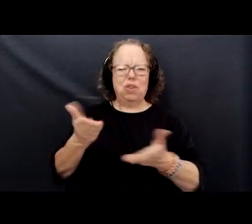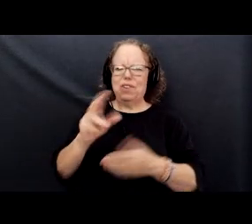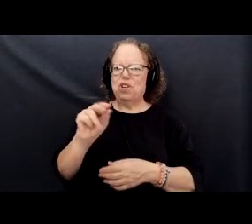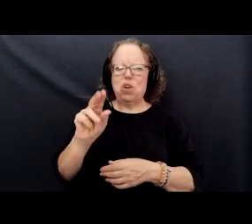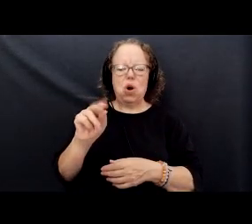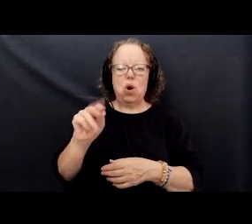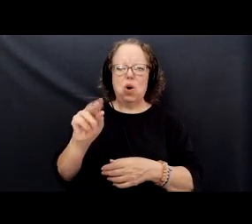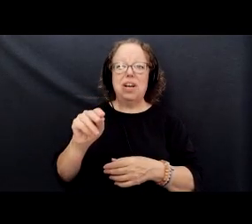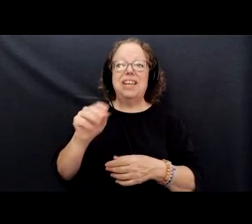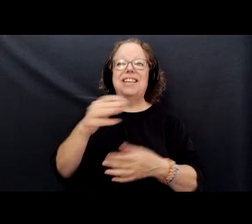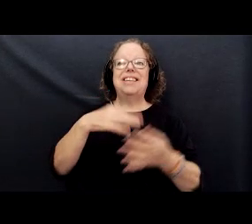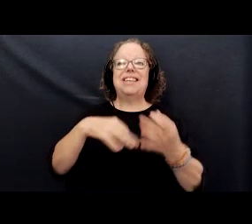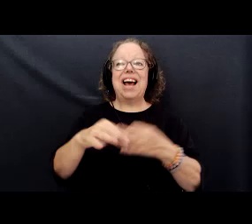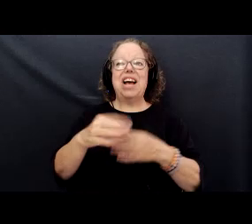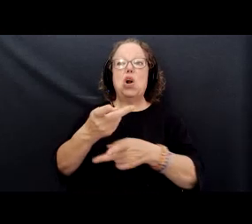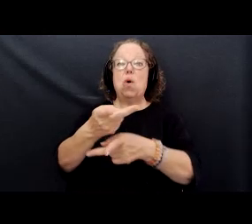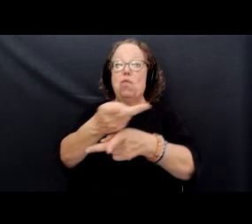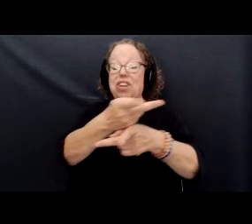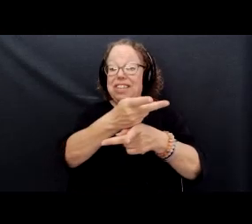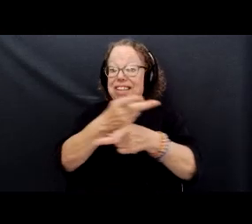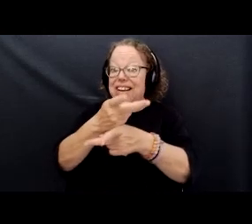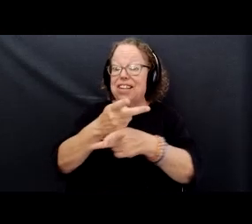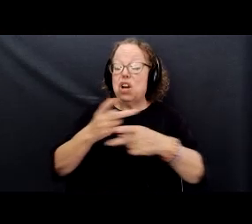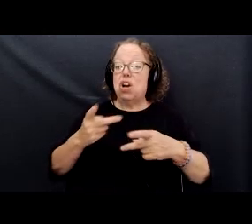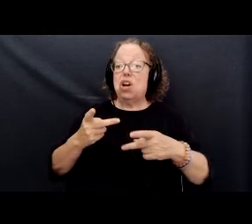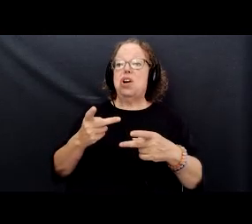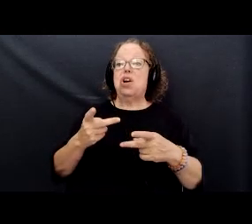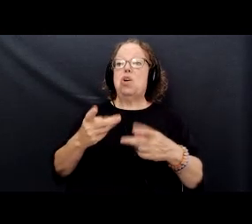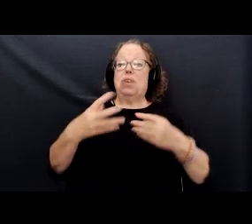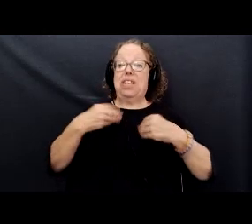Rather, it oversees recipients and sub-recipients of federal funds to